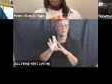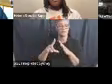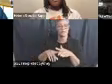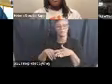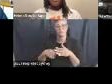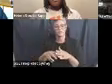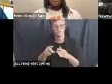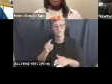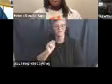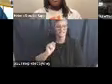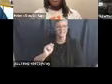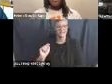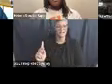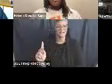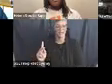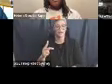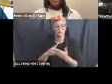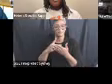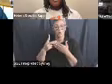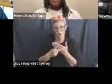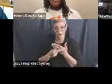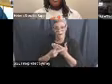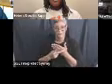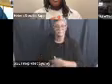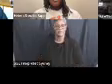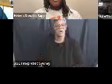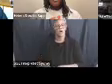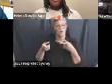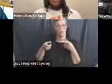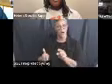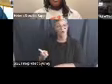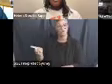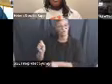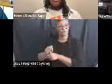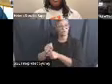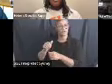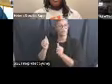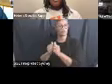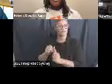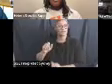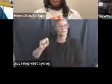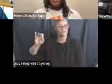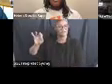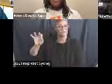And during her tenure at San Francisco Unified School District and her kindergarten readiness